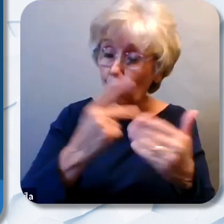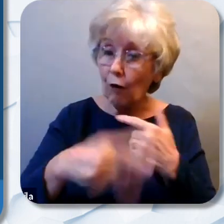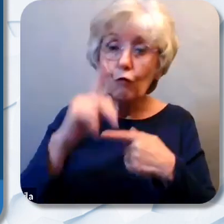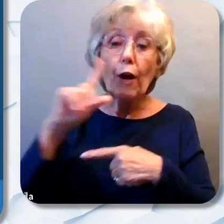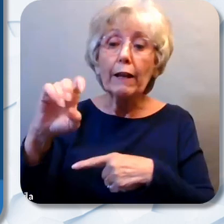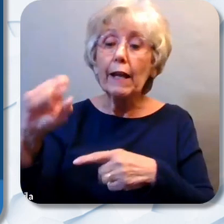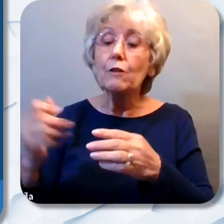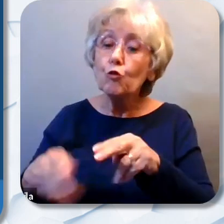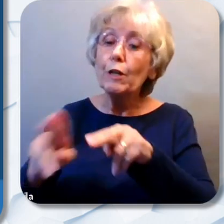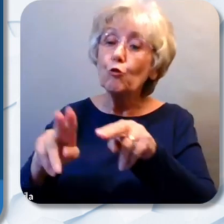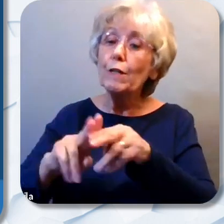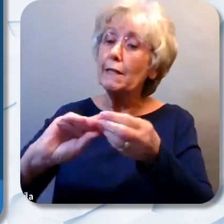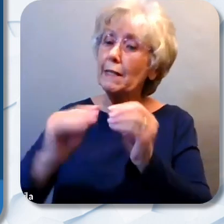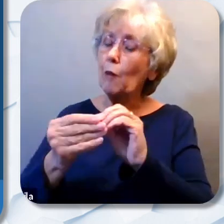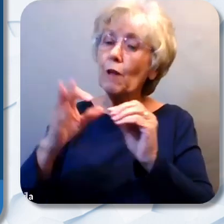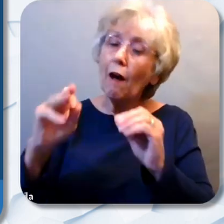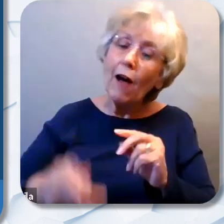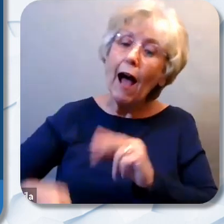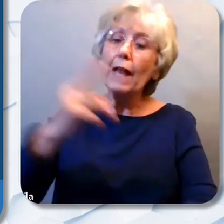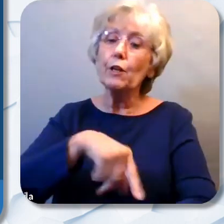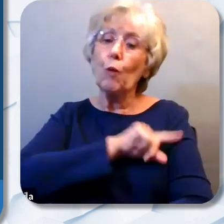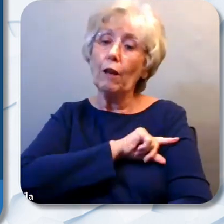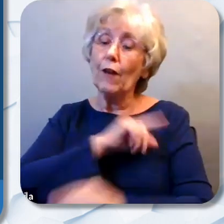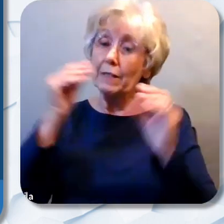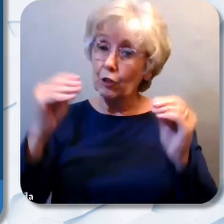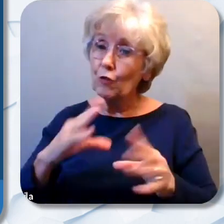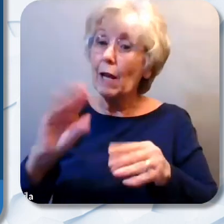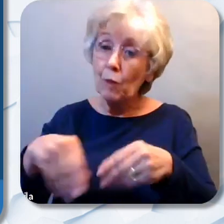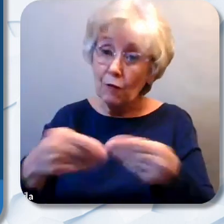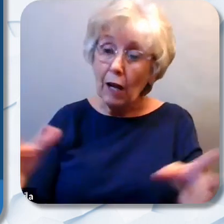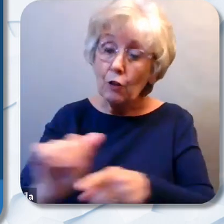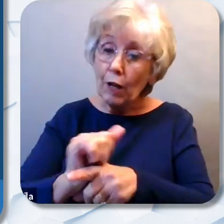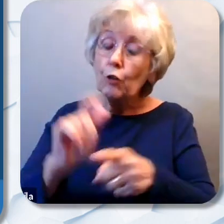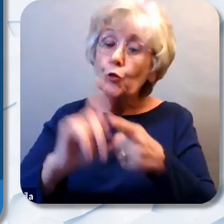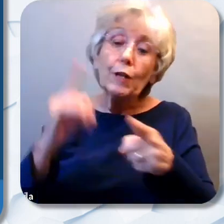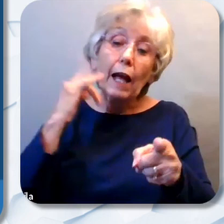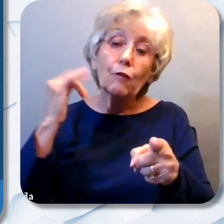supply of highly qualified teachers. and provide training to the California state preschool program